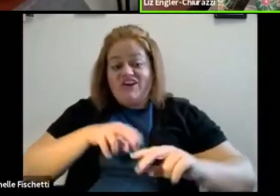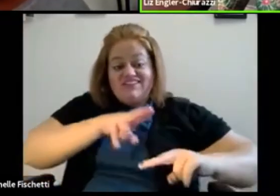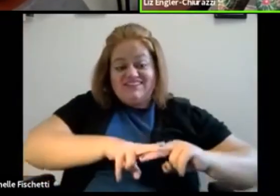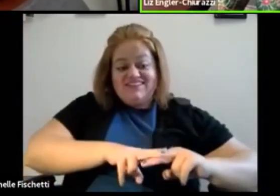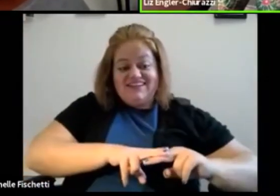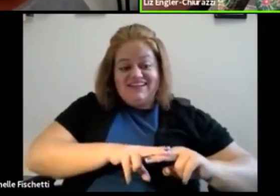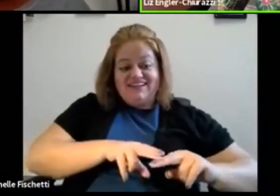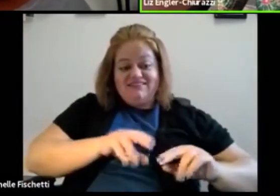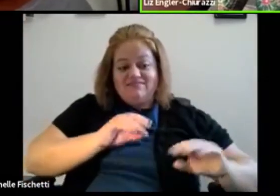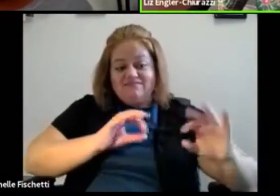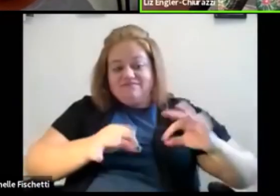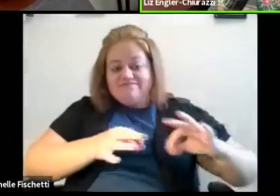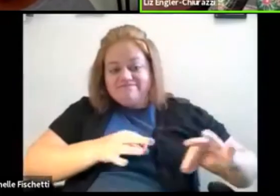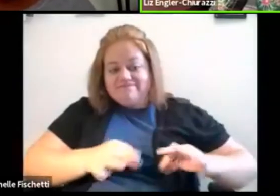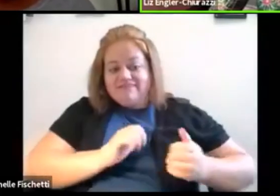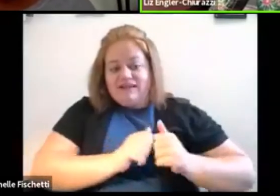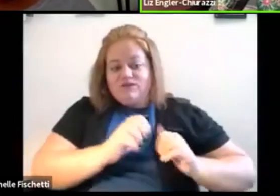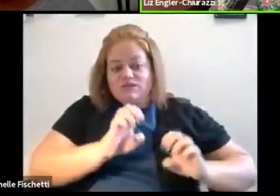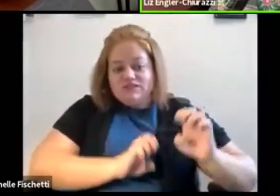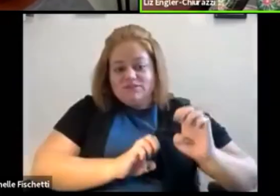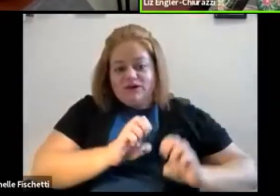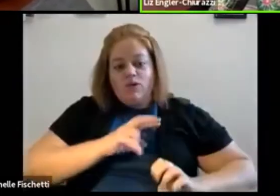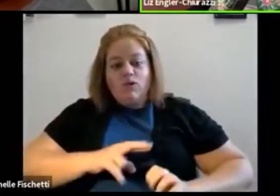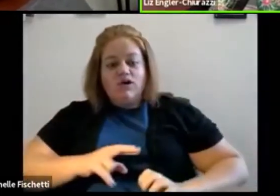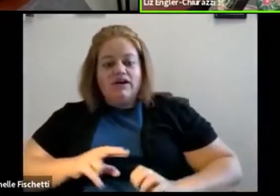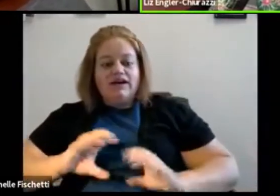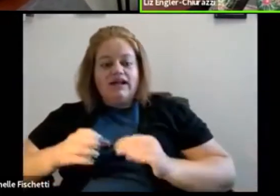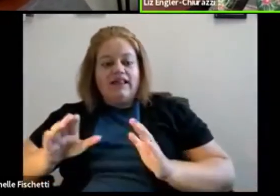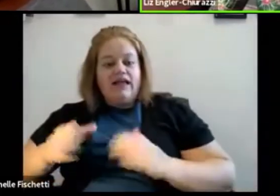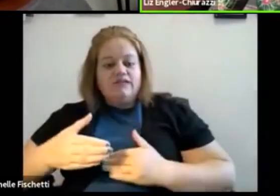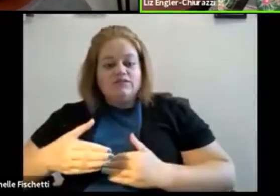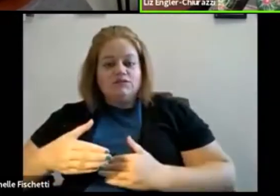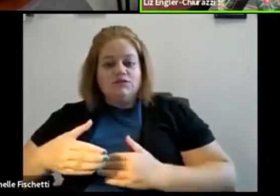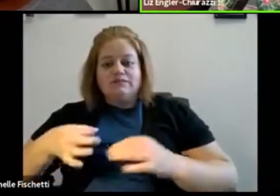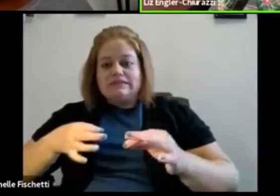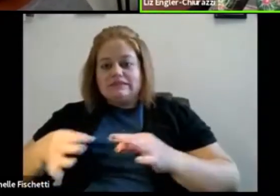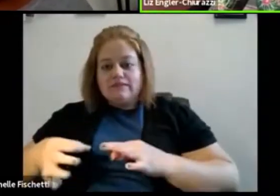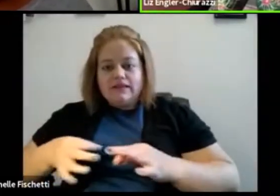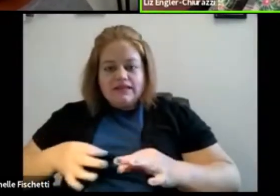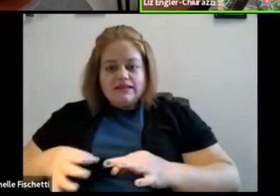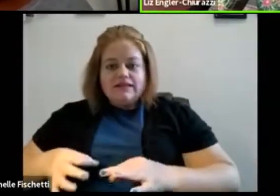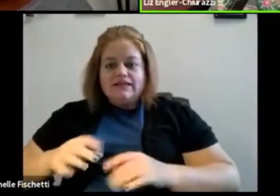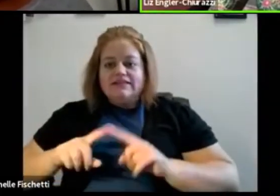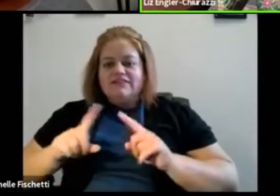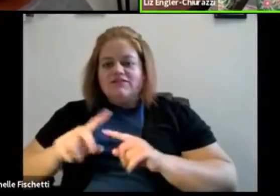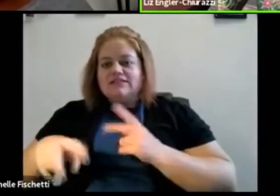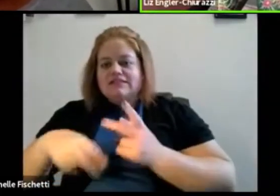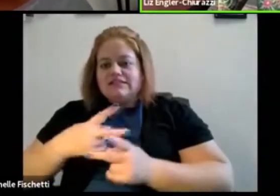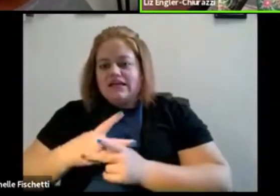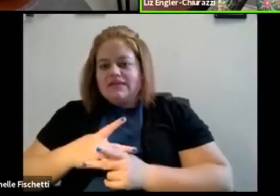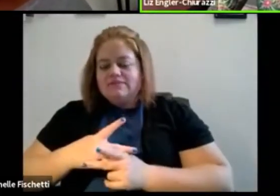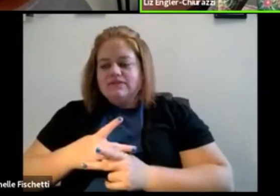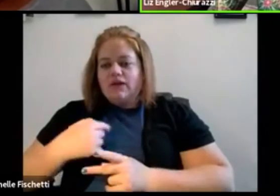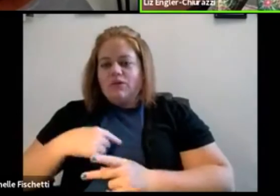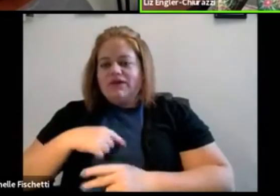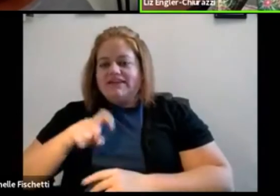or talking with them about the types of questions that we need to be asking. A